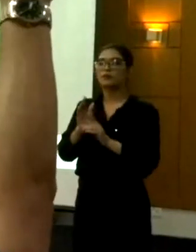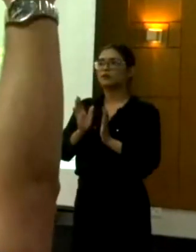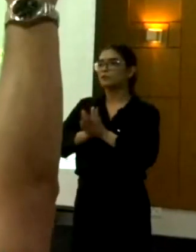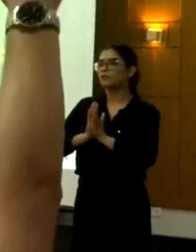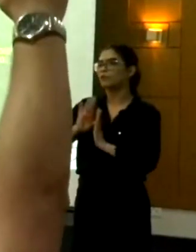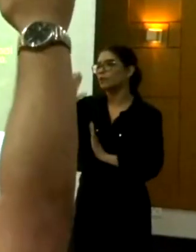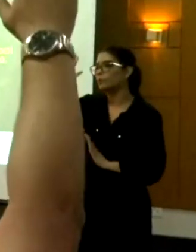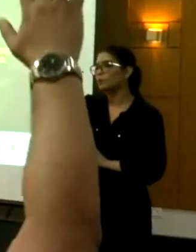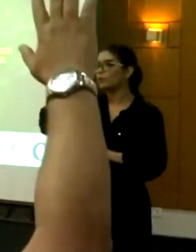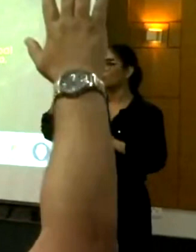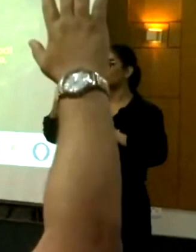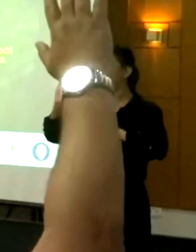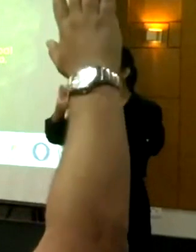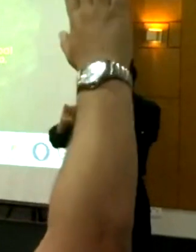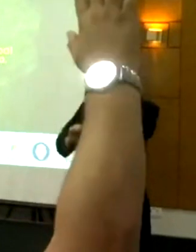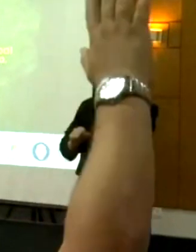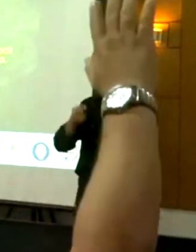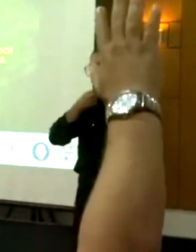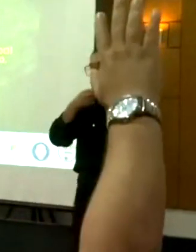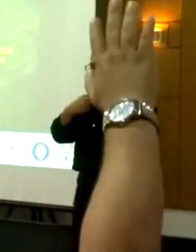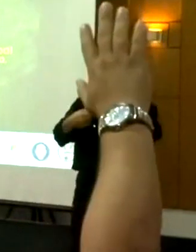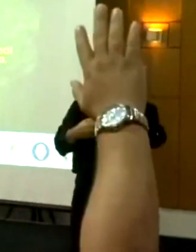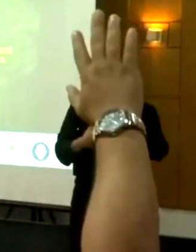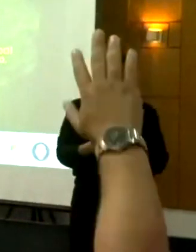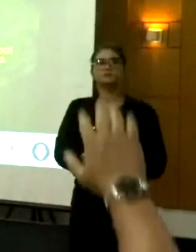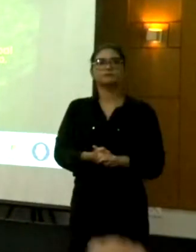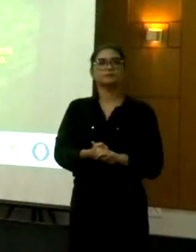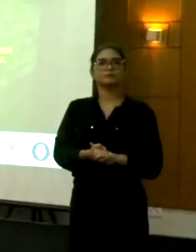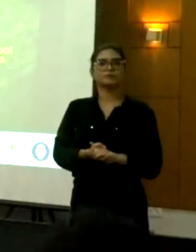microphone questions can you take me